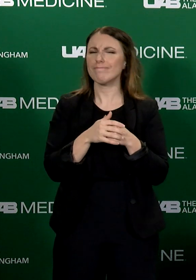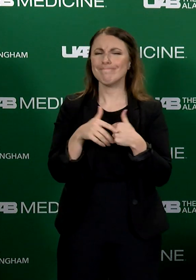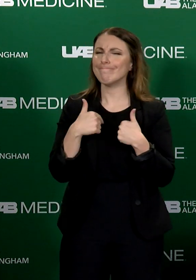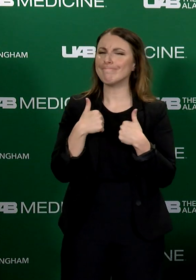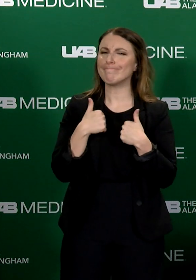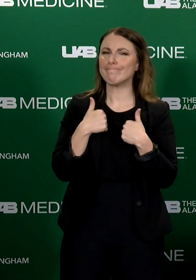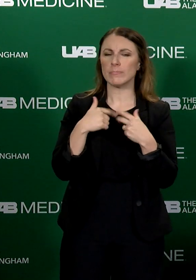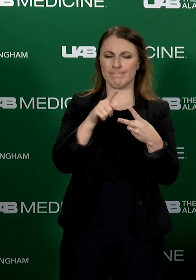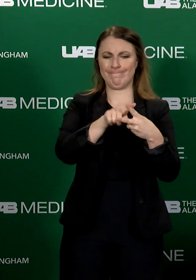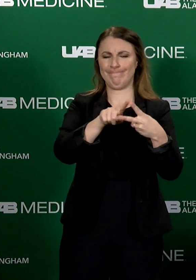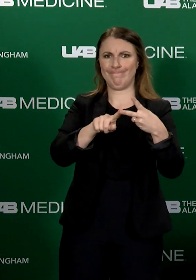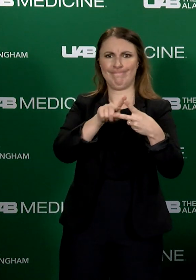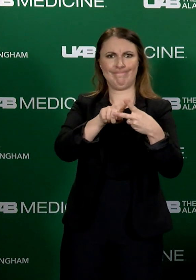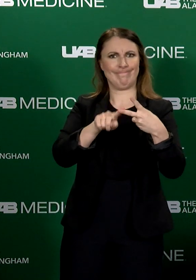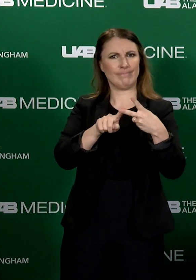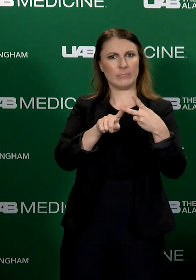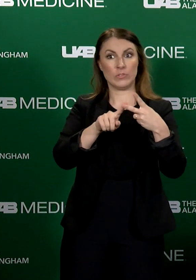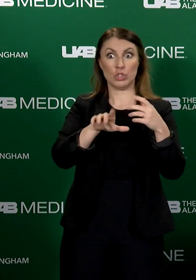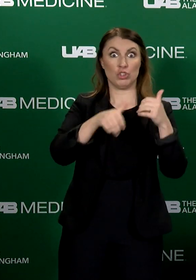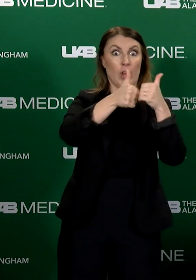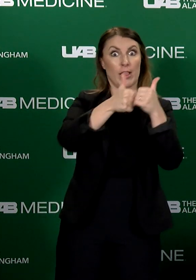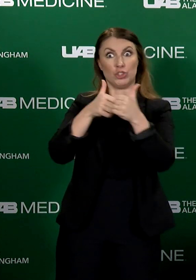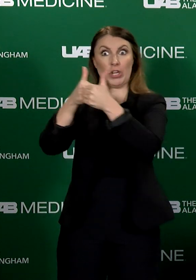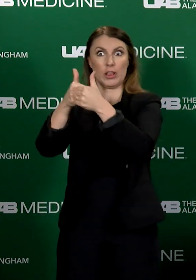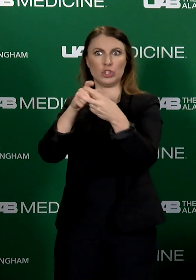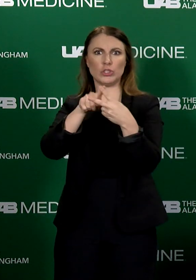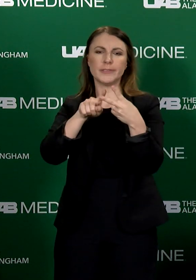you that either one of them has been a bigger challenge they are both a